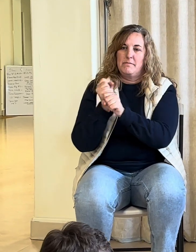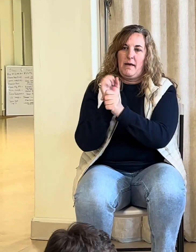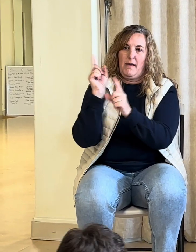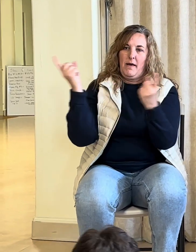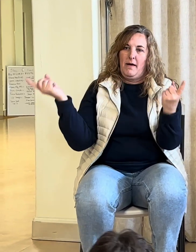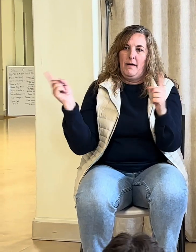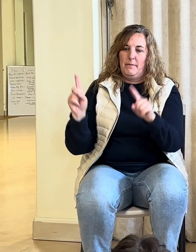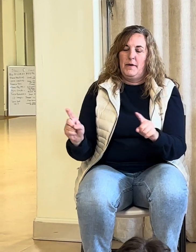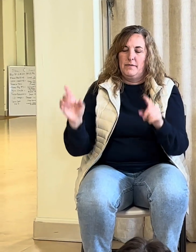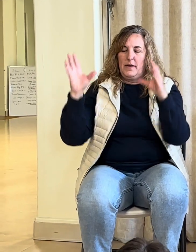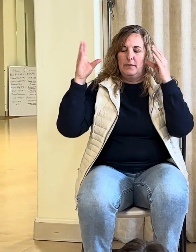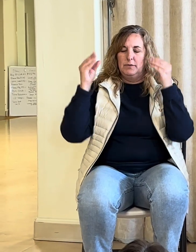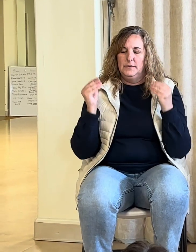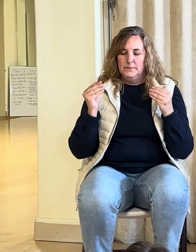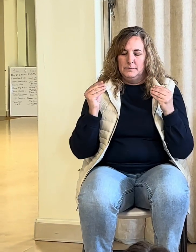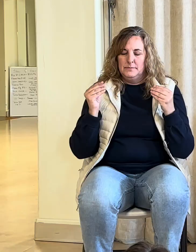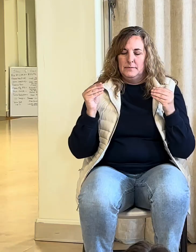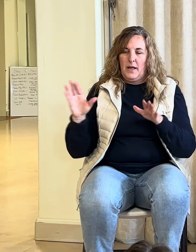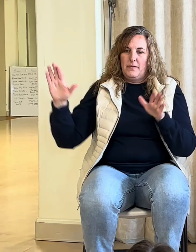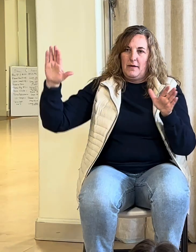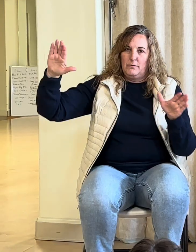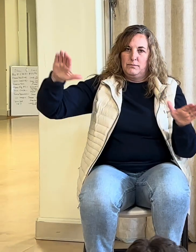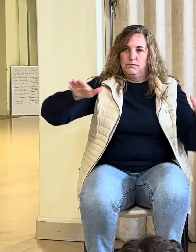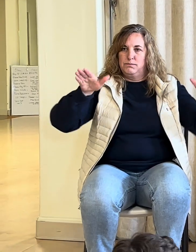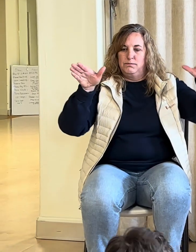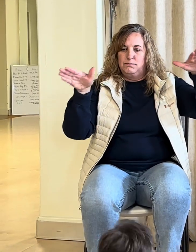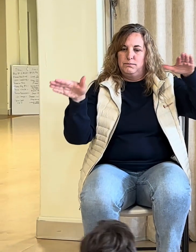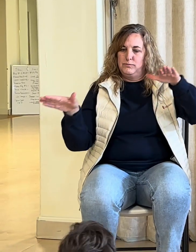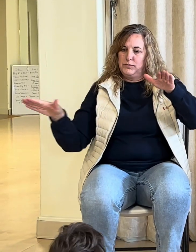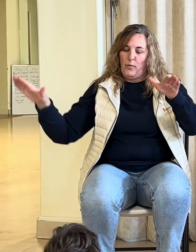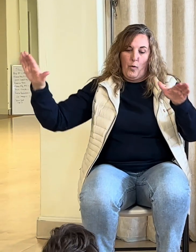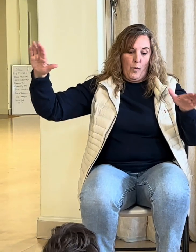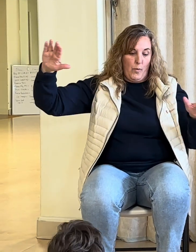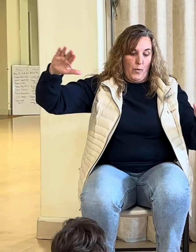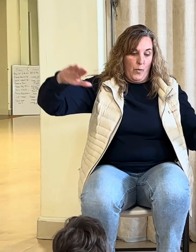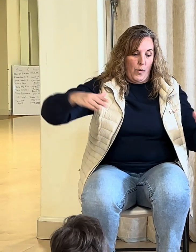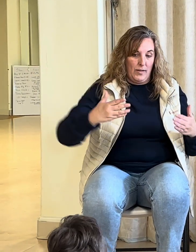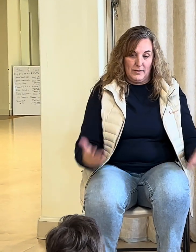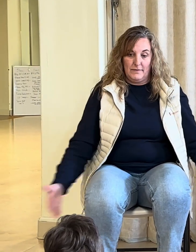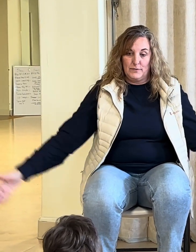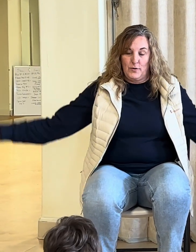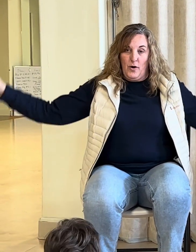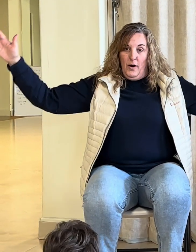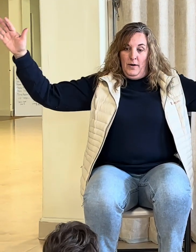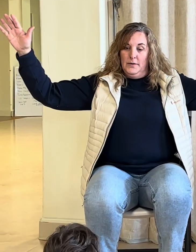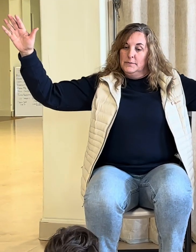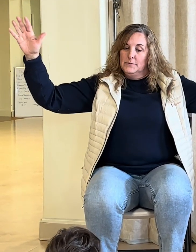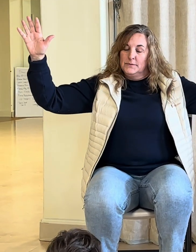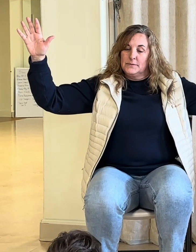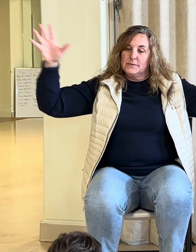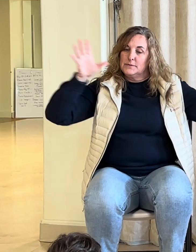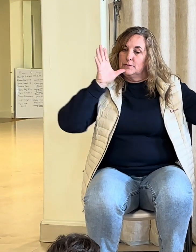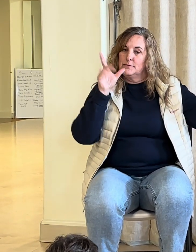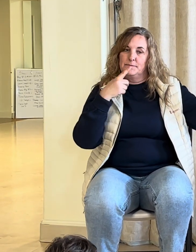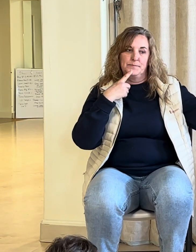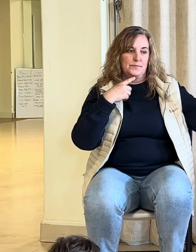closed their eyes and flew away home. Lift your arms," my grandmother said. "Close your